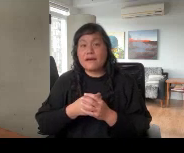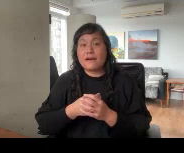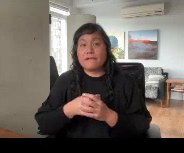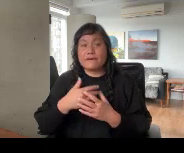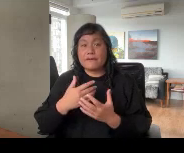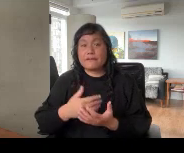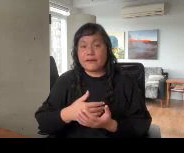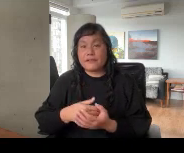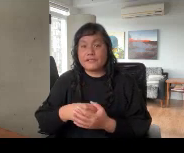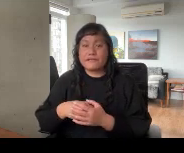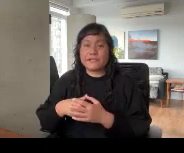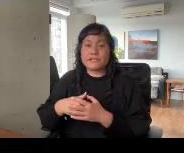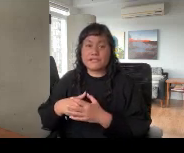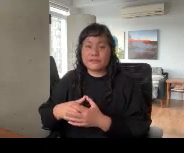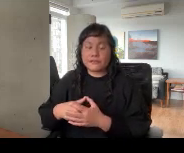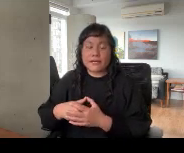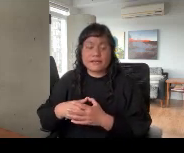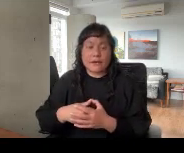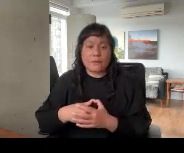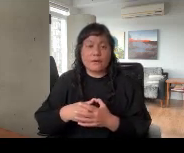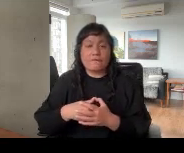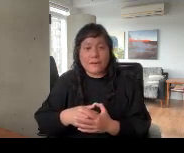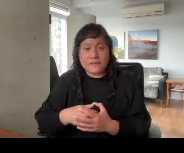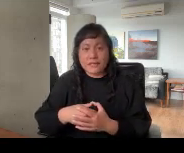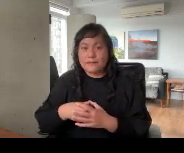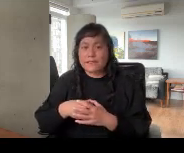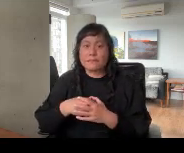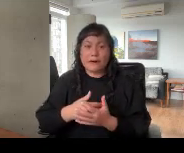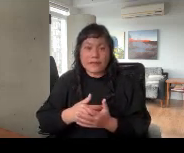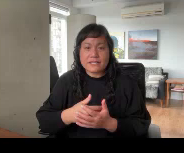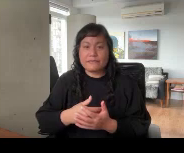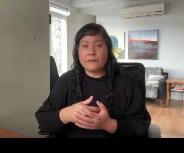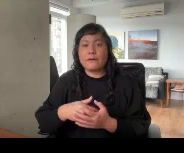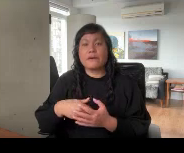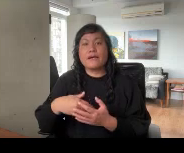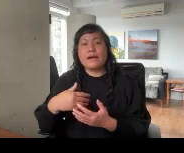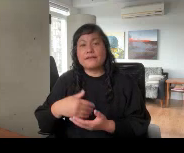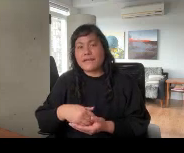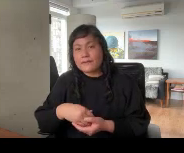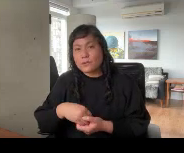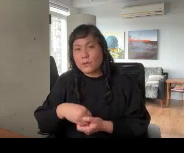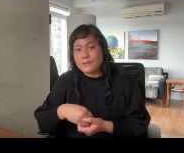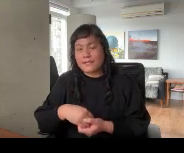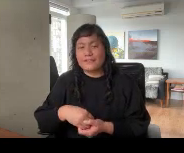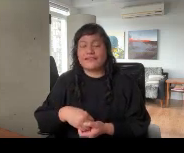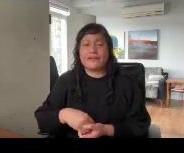has a very large, very decentralized network of websites comprised of about 1000 websites